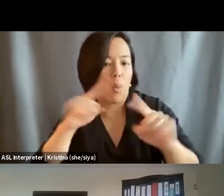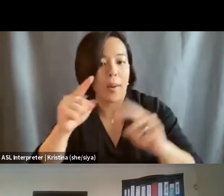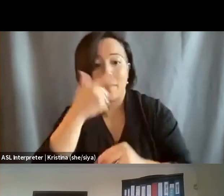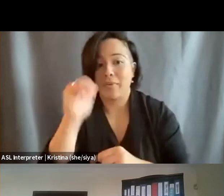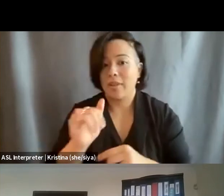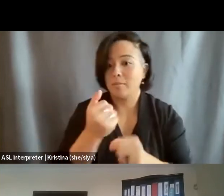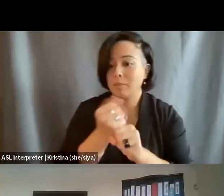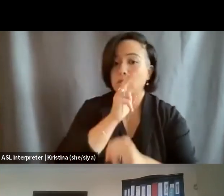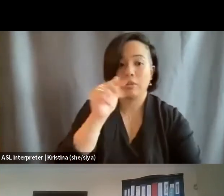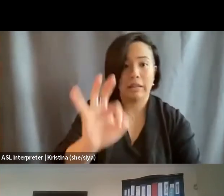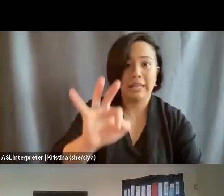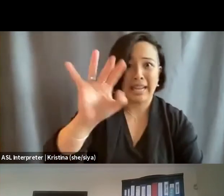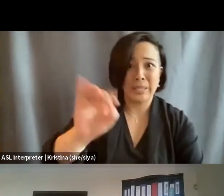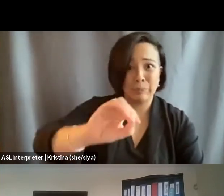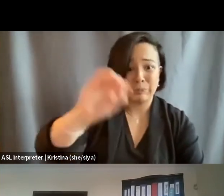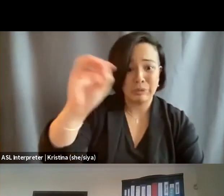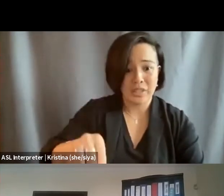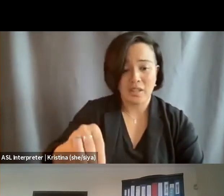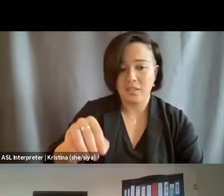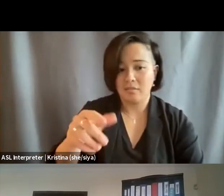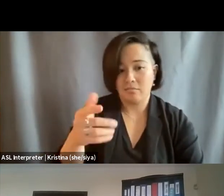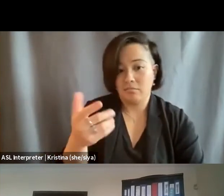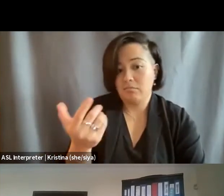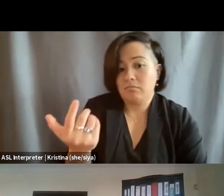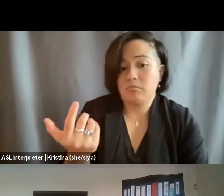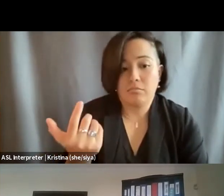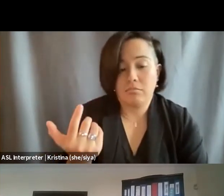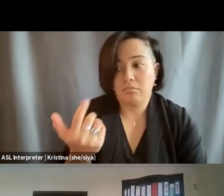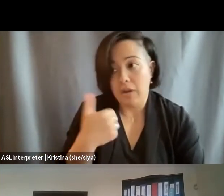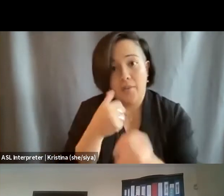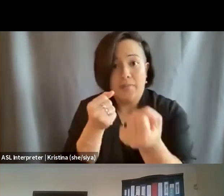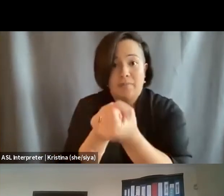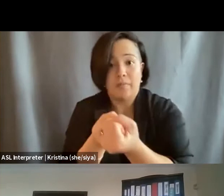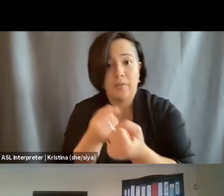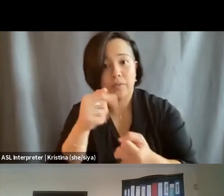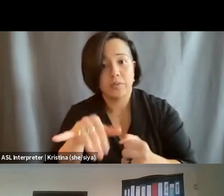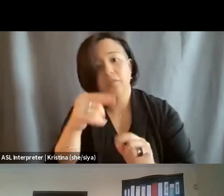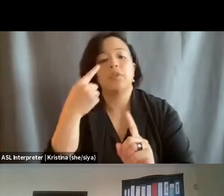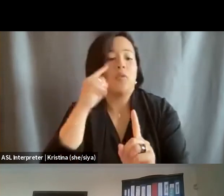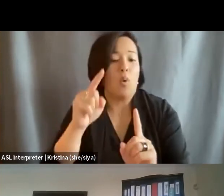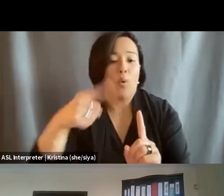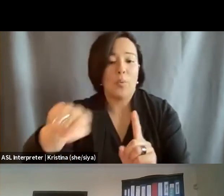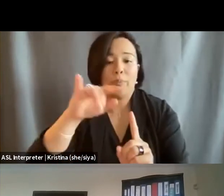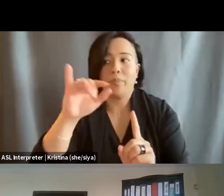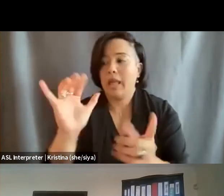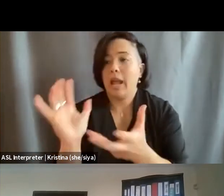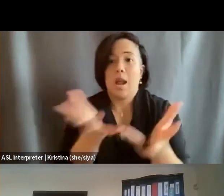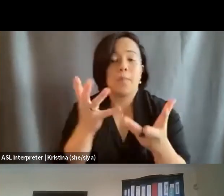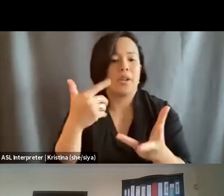and I want to actually vouch for the fact that, even in the countries where we work, 98% of our girls